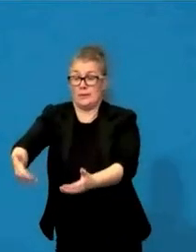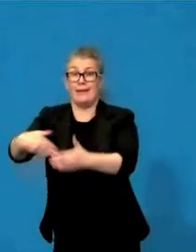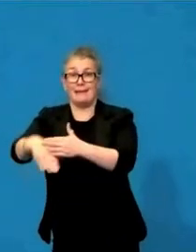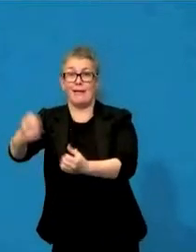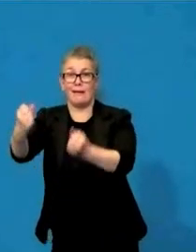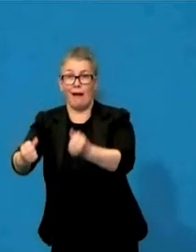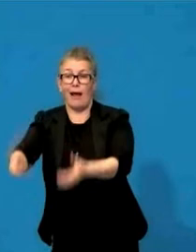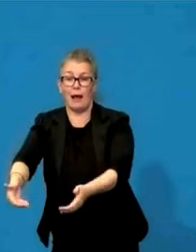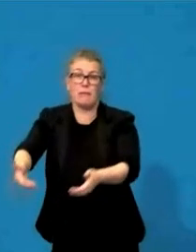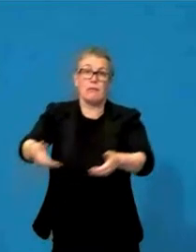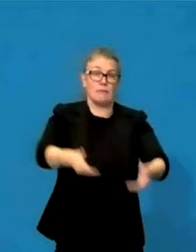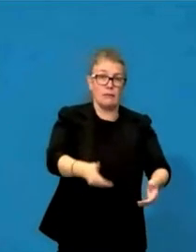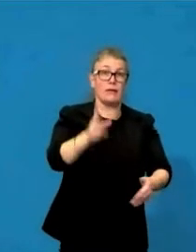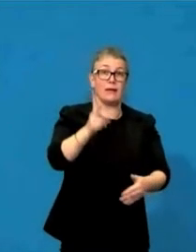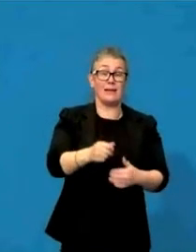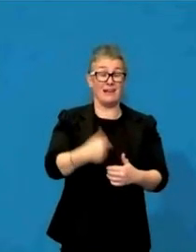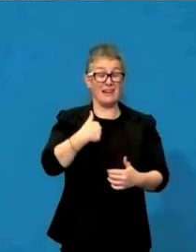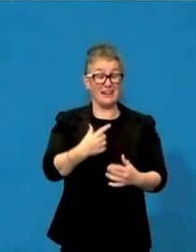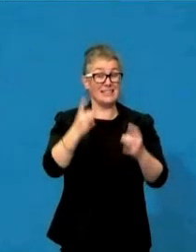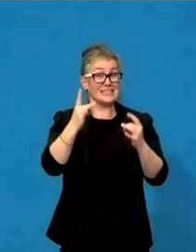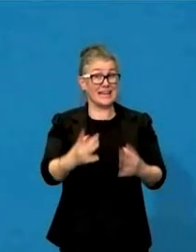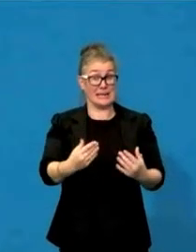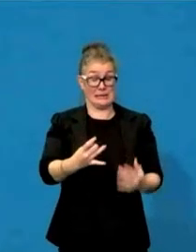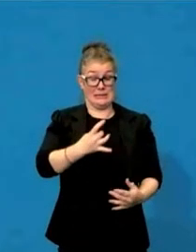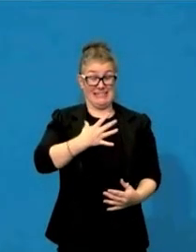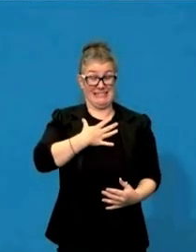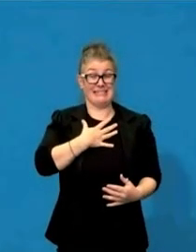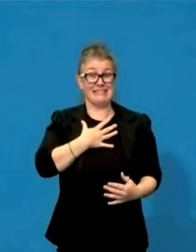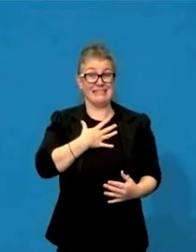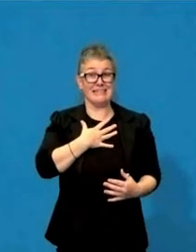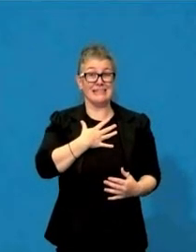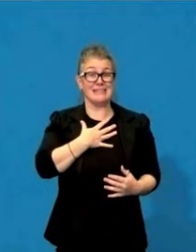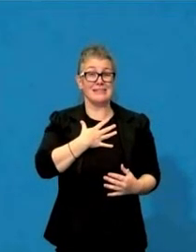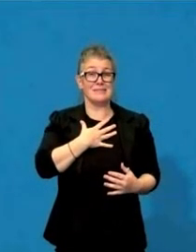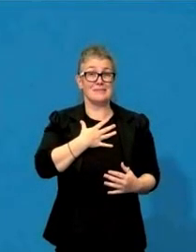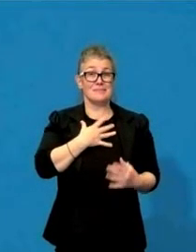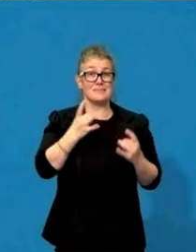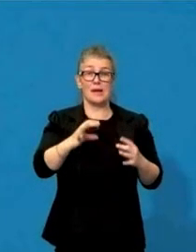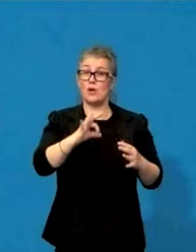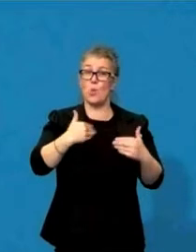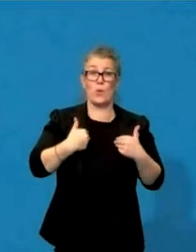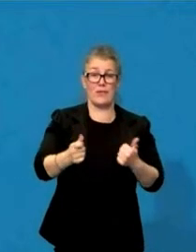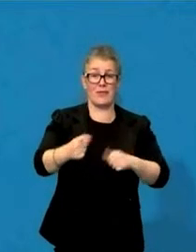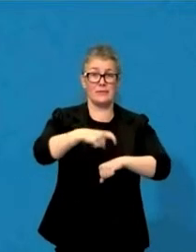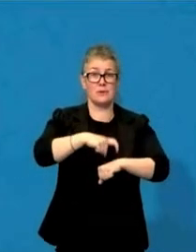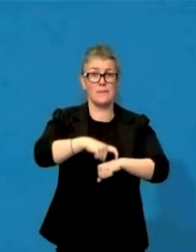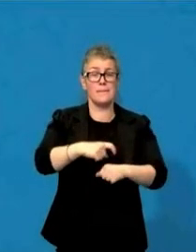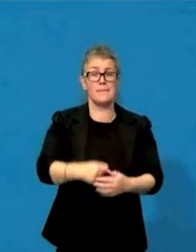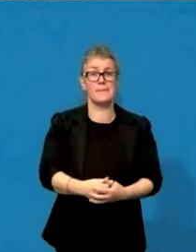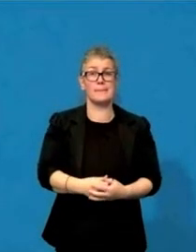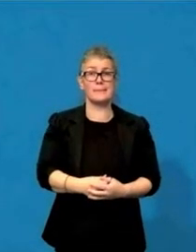I was starting to get unwell due to having an